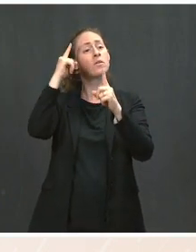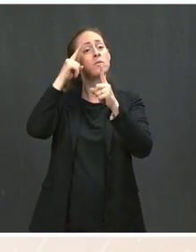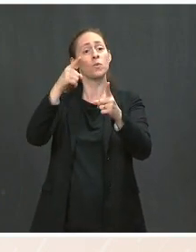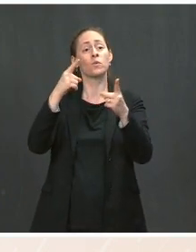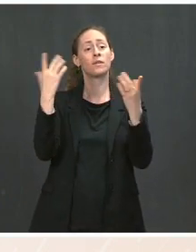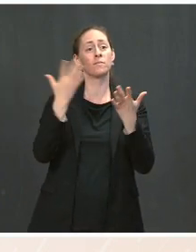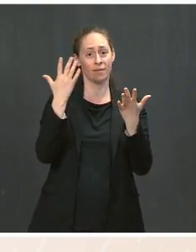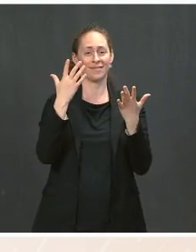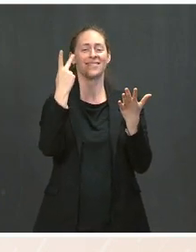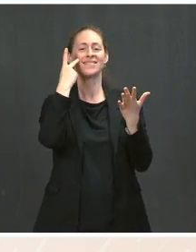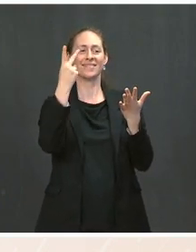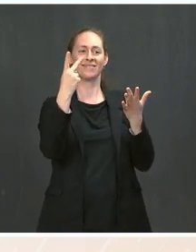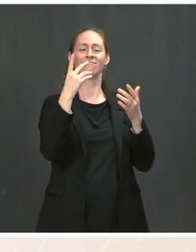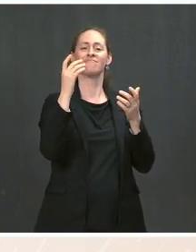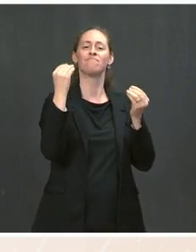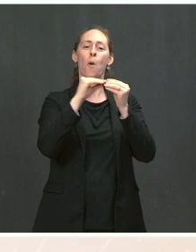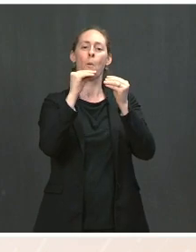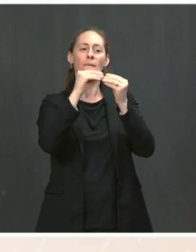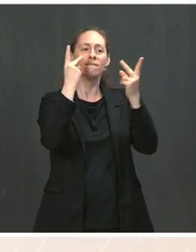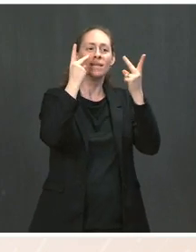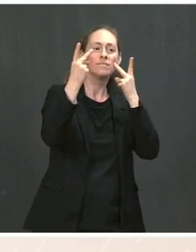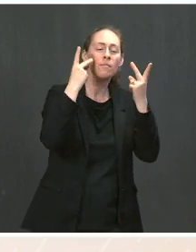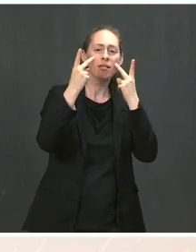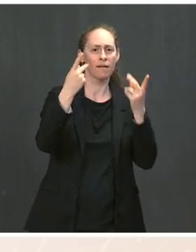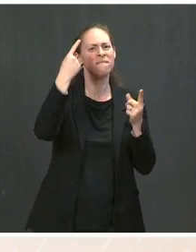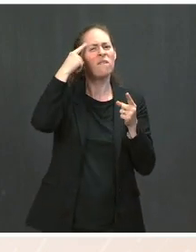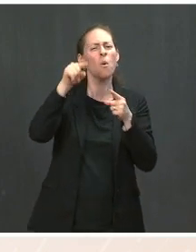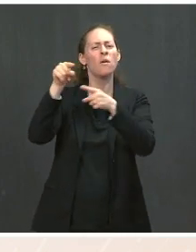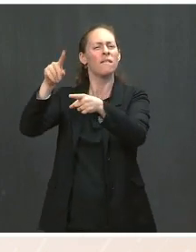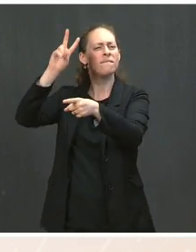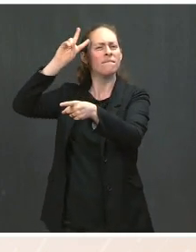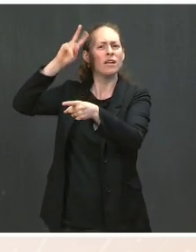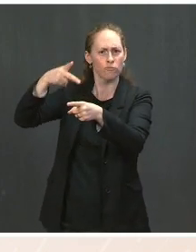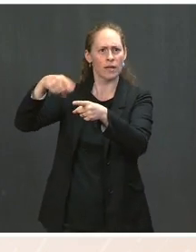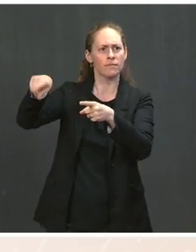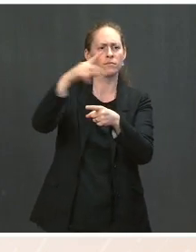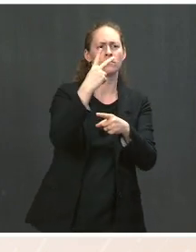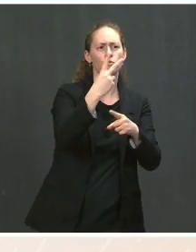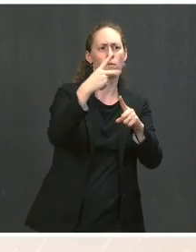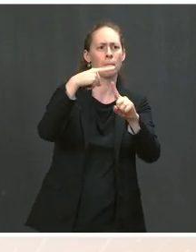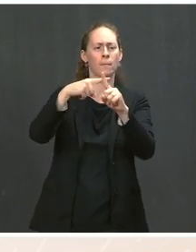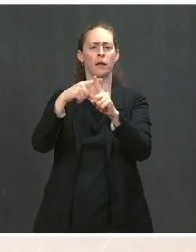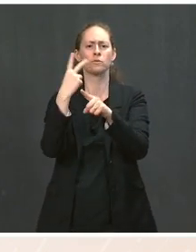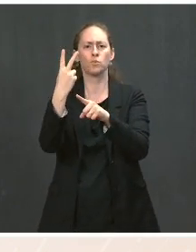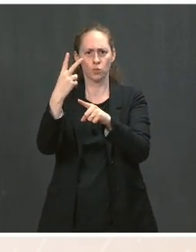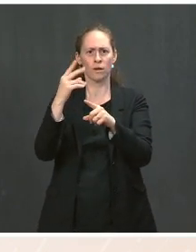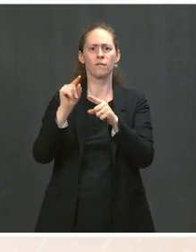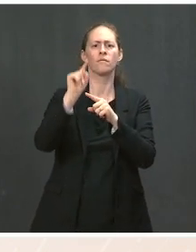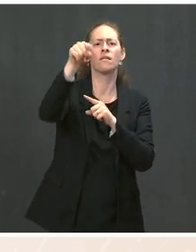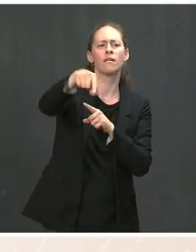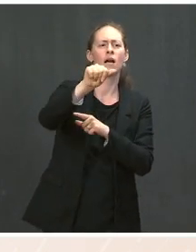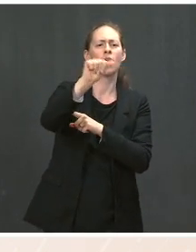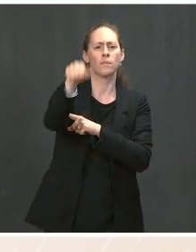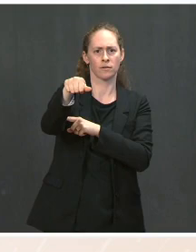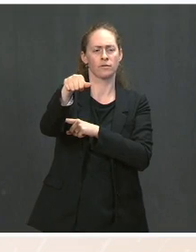and the National Security Advisor's trilateral meeting in Annapolis -- will highlight the ironclad U.S.-South Korea alliance